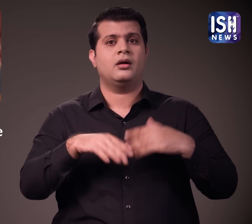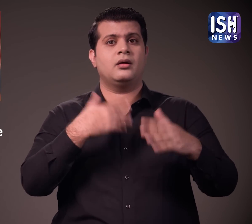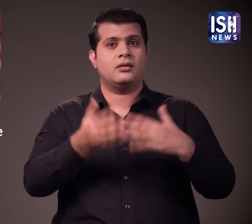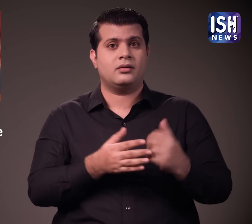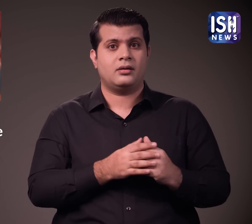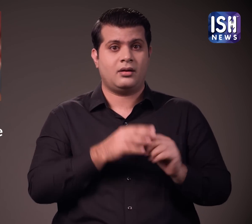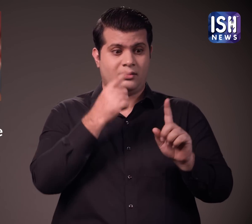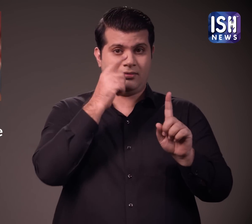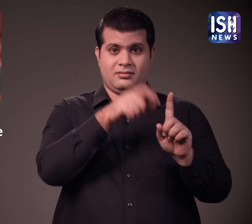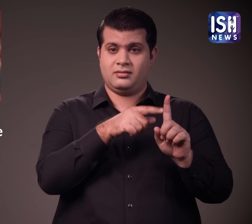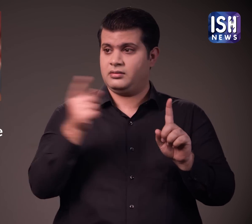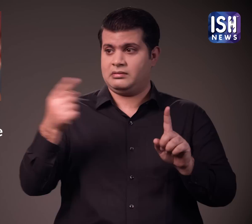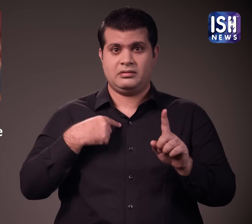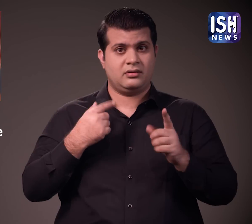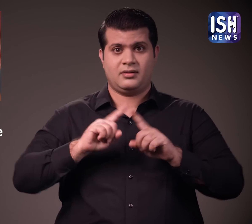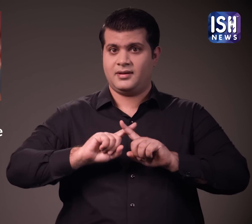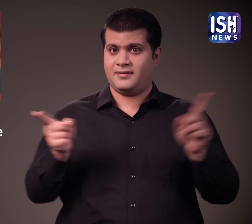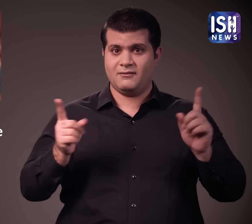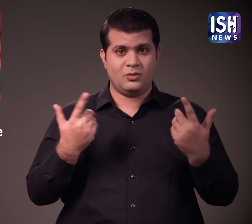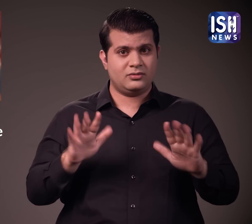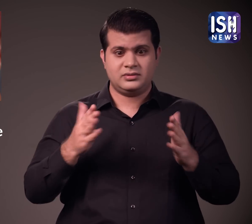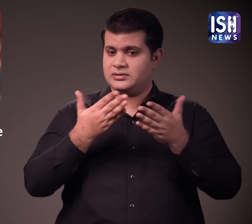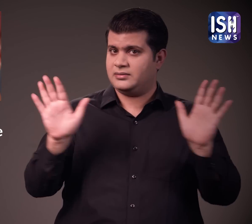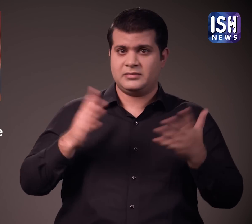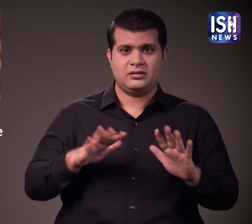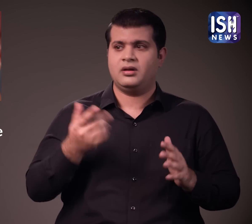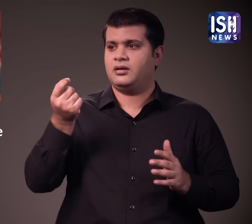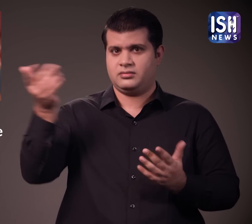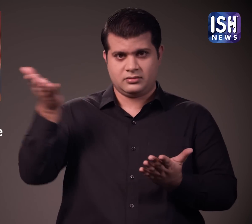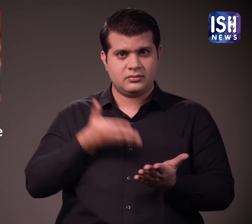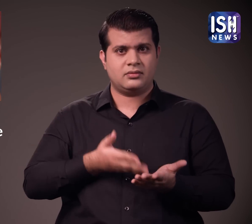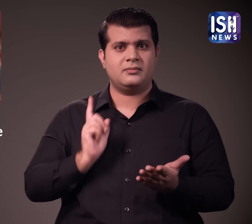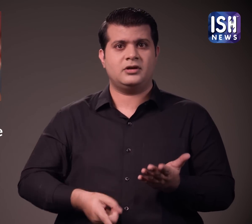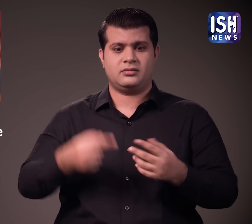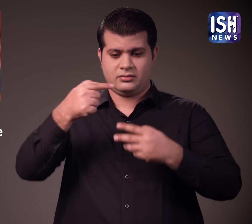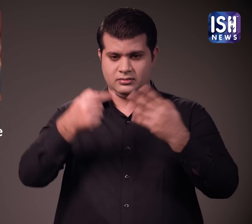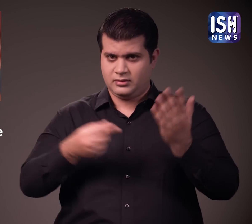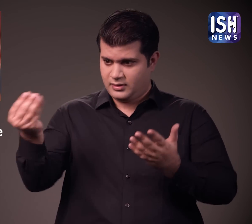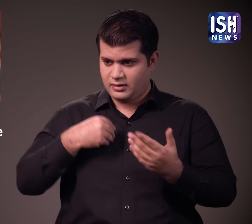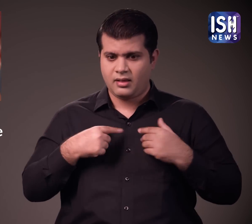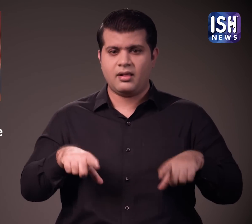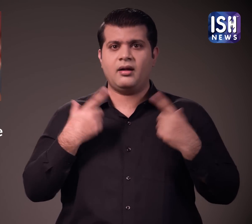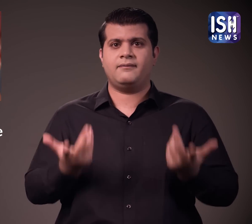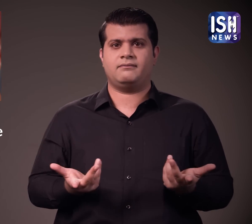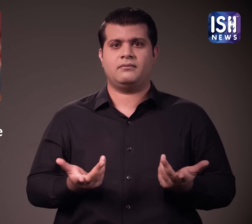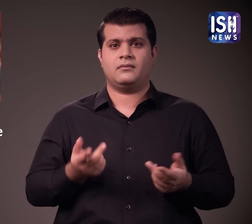Young Sook had asked for alimony and maintenance after divorce.